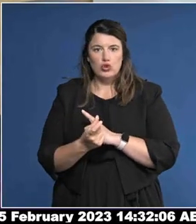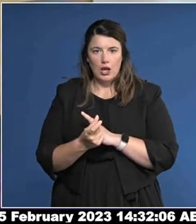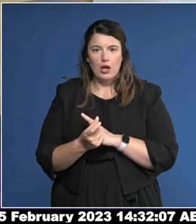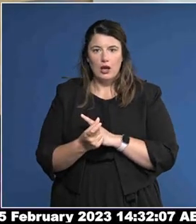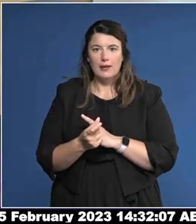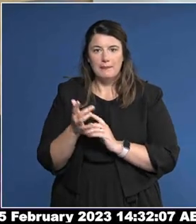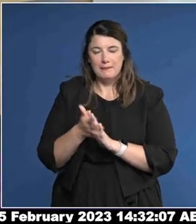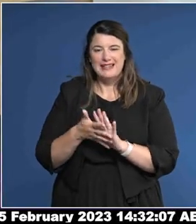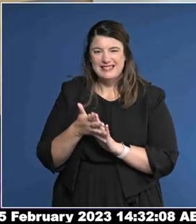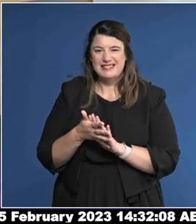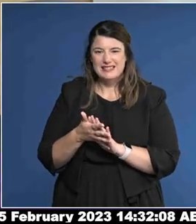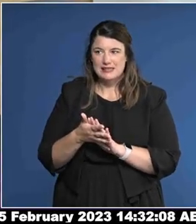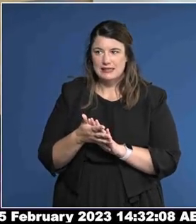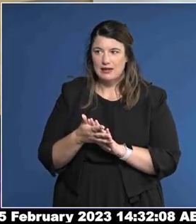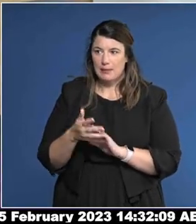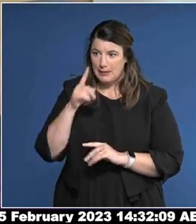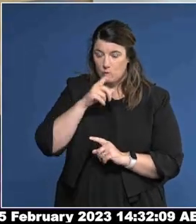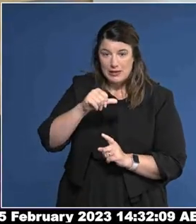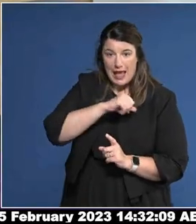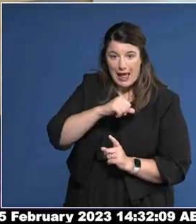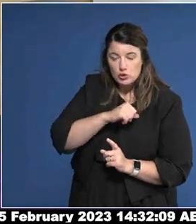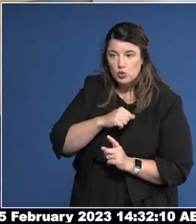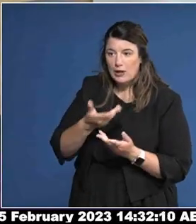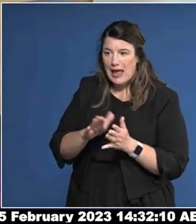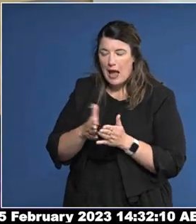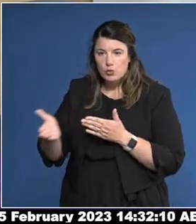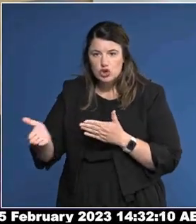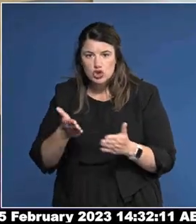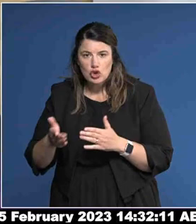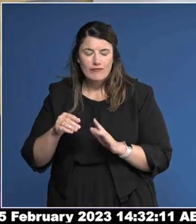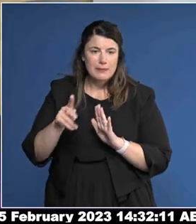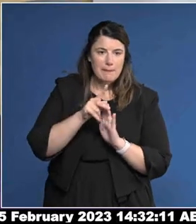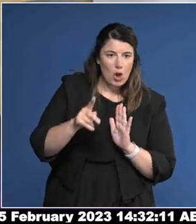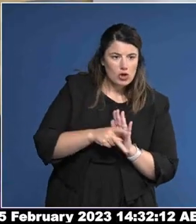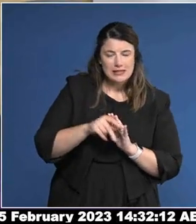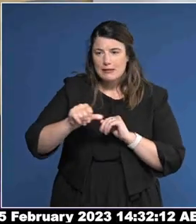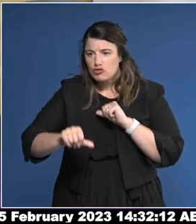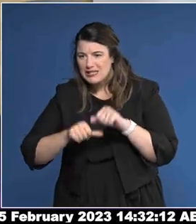in which that culture might lend itself to being a cause of violence and abuse?